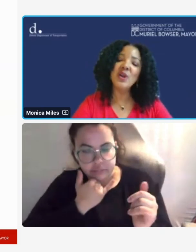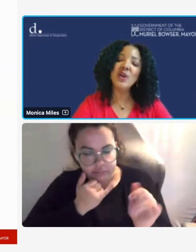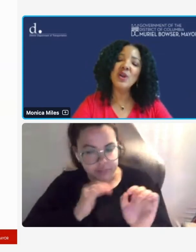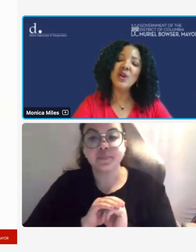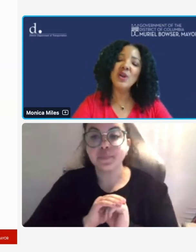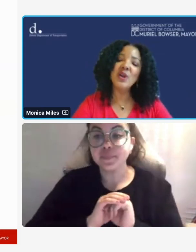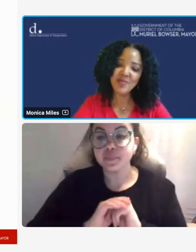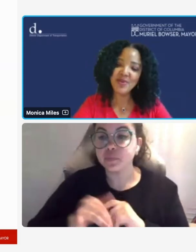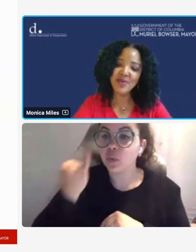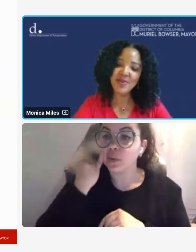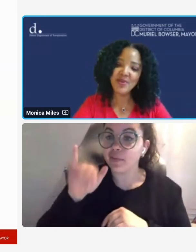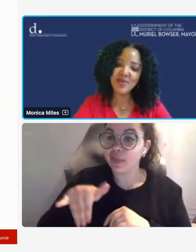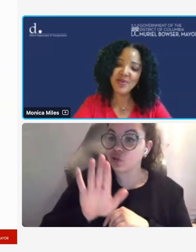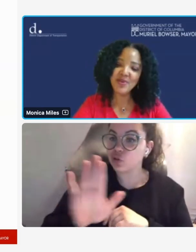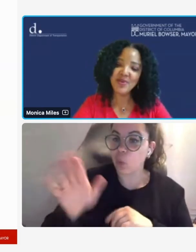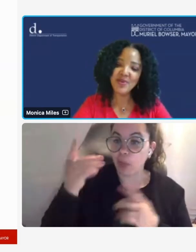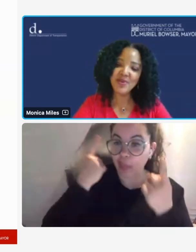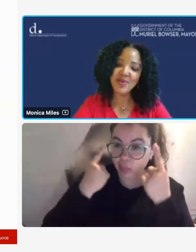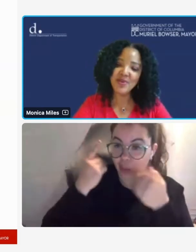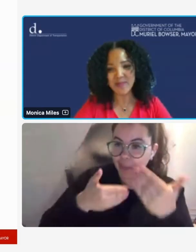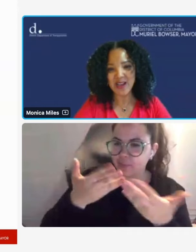if that's your thought process let me give you something else to think about